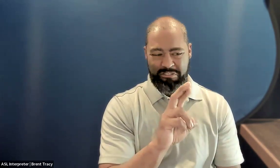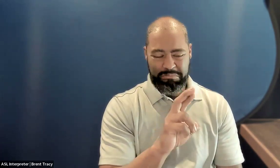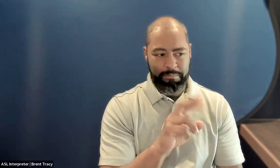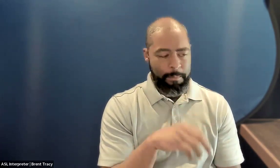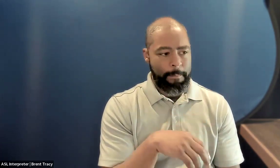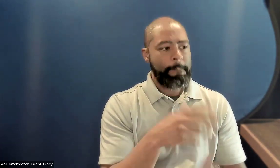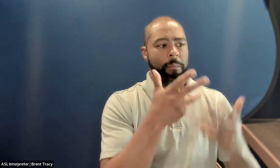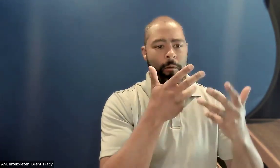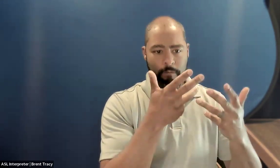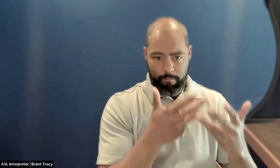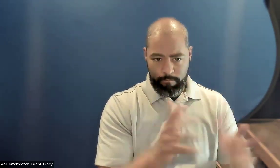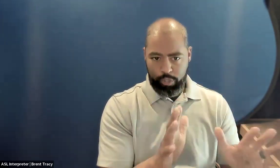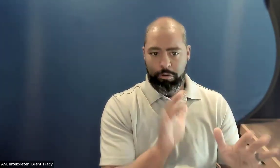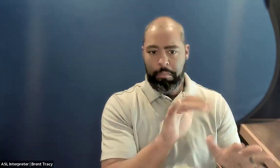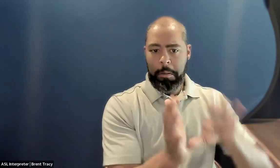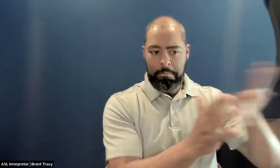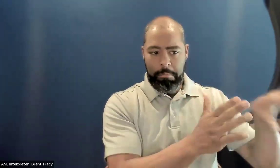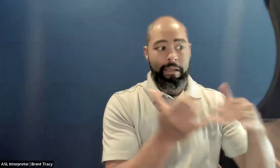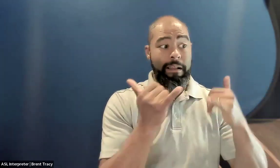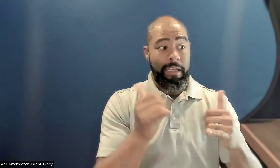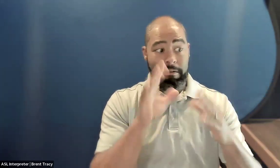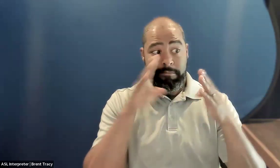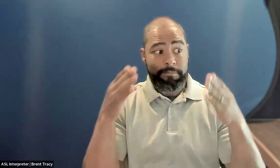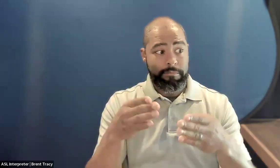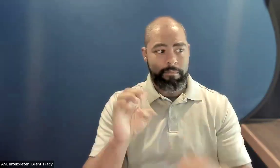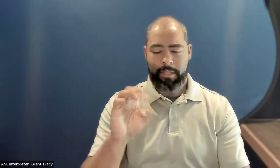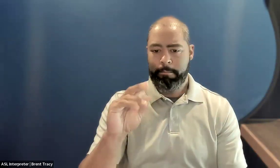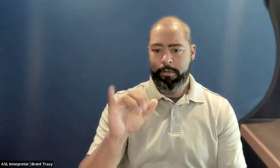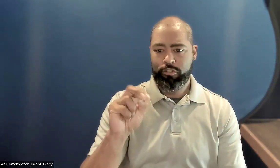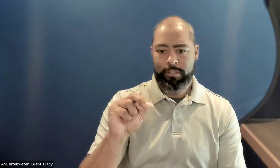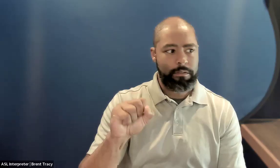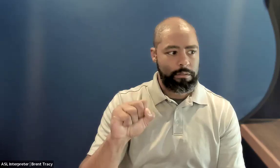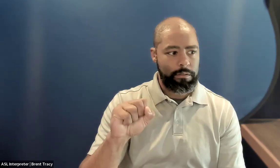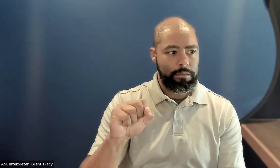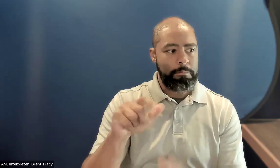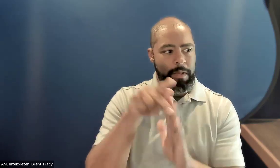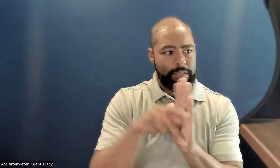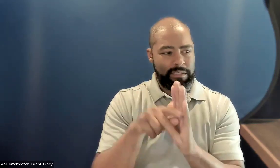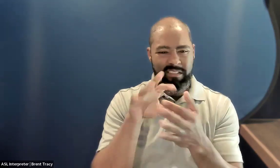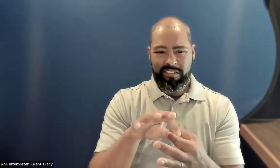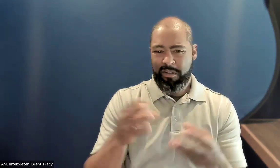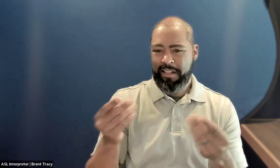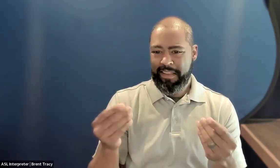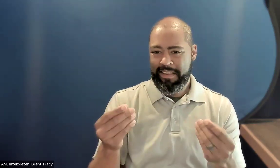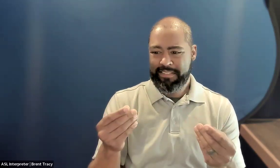I would characterize these last these three components as somewhat more conceptual in nature at this stage.